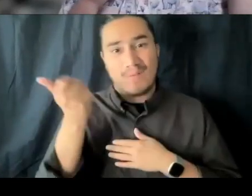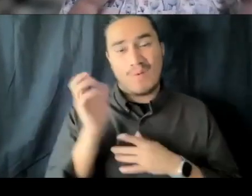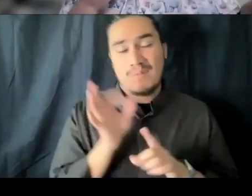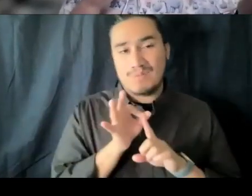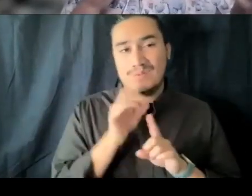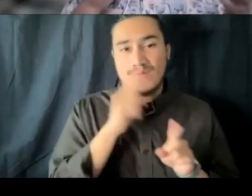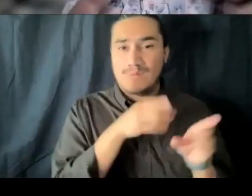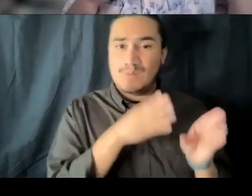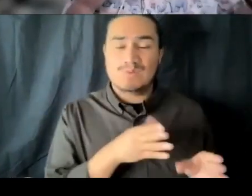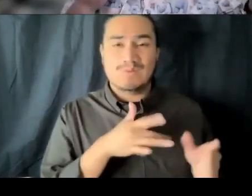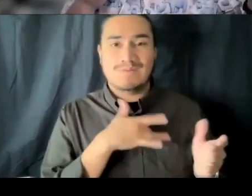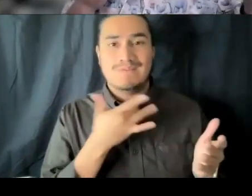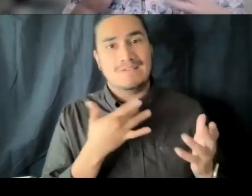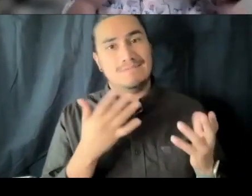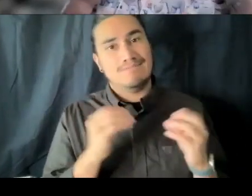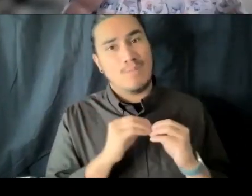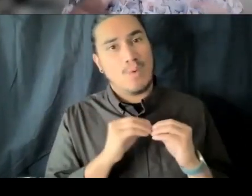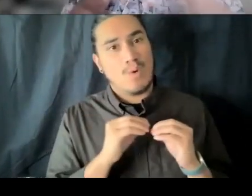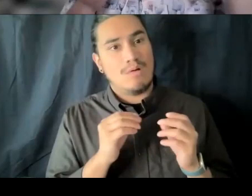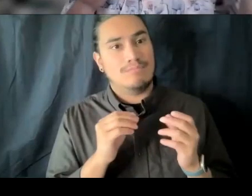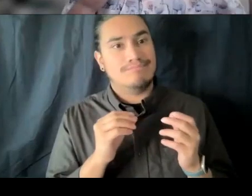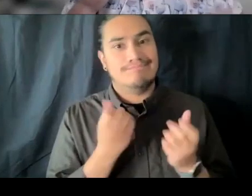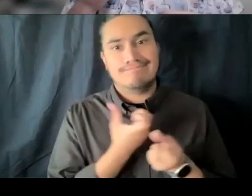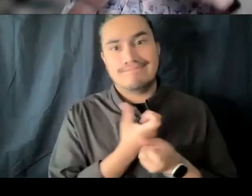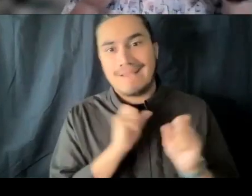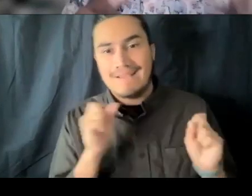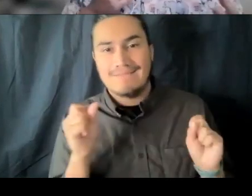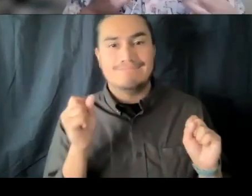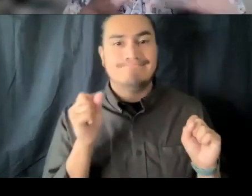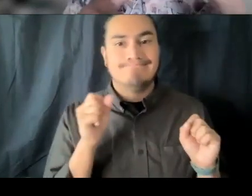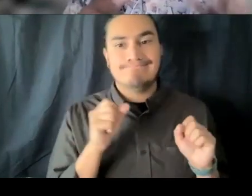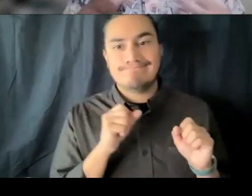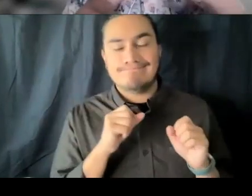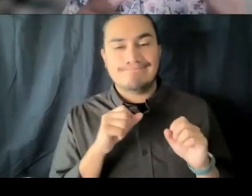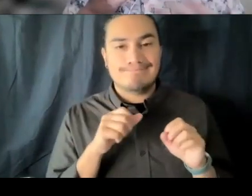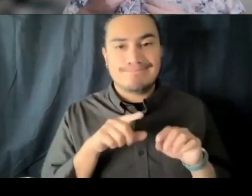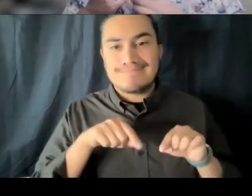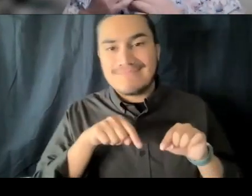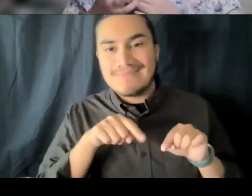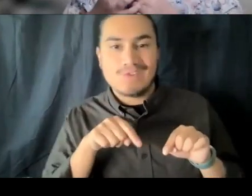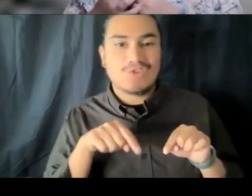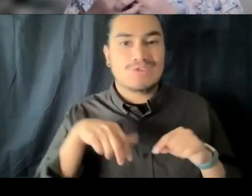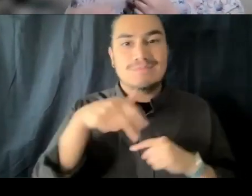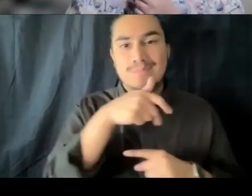you know, fidget, pace, move around, not make eye contact, whatever it is that's helping you.